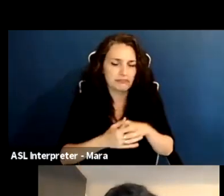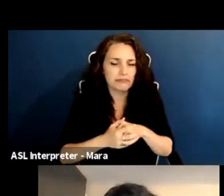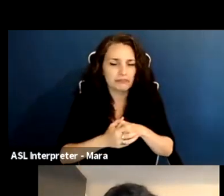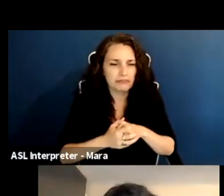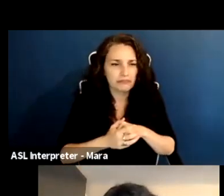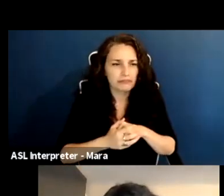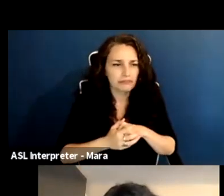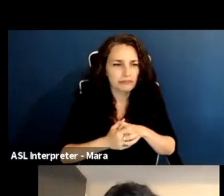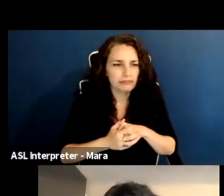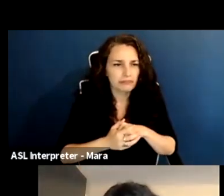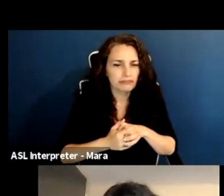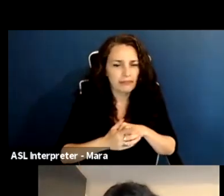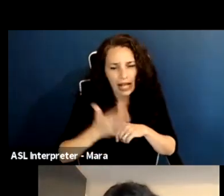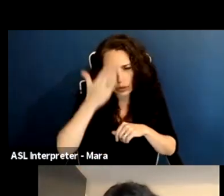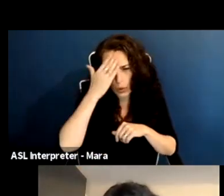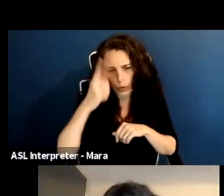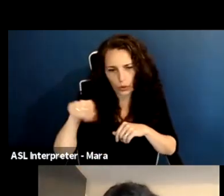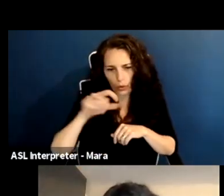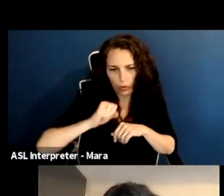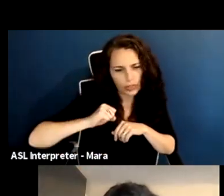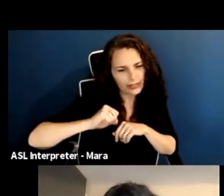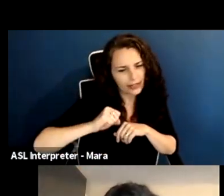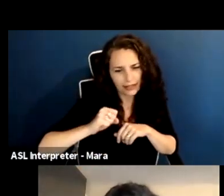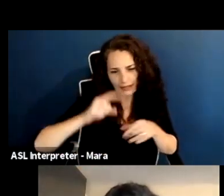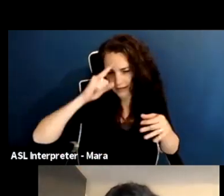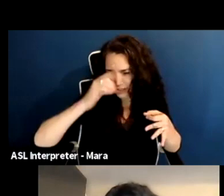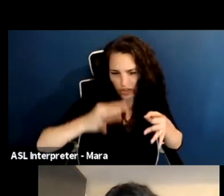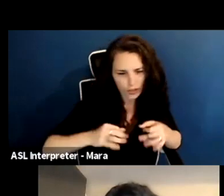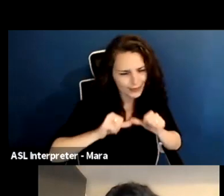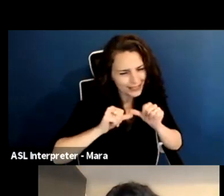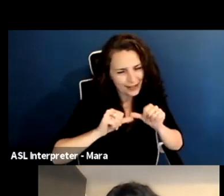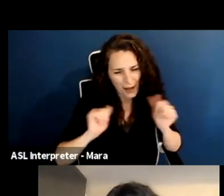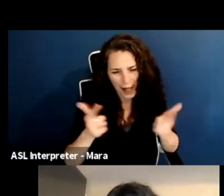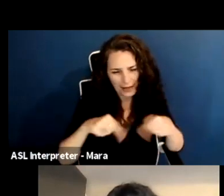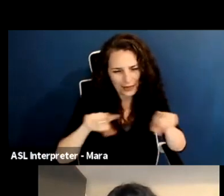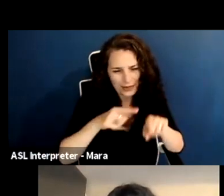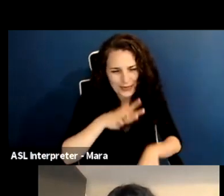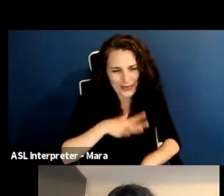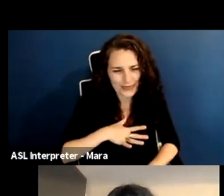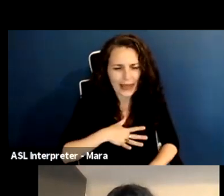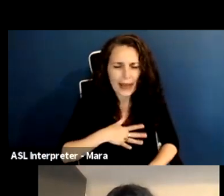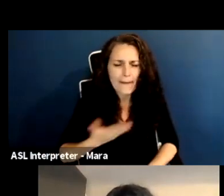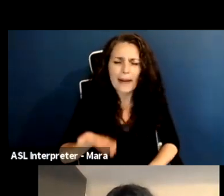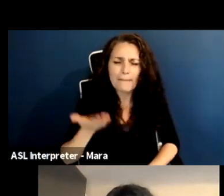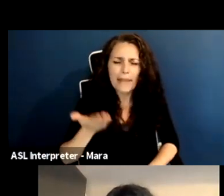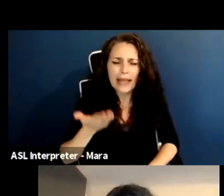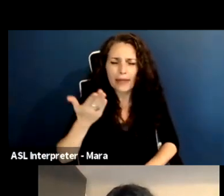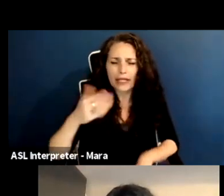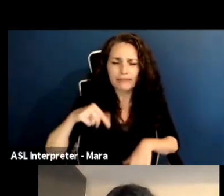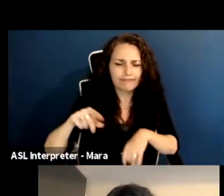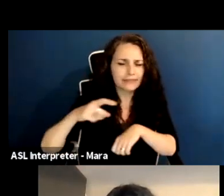as resilient and as determined as you all are, there must have been a time when you're dealing with like government failing you